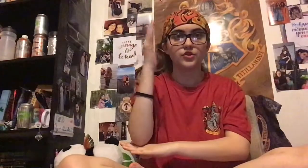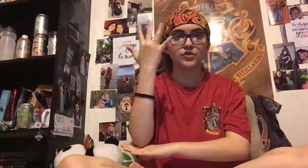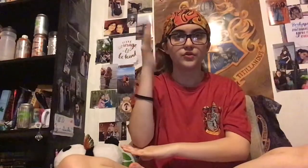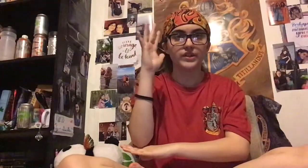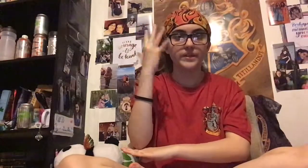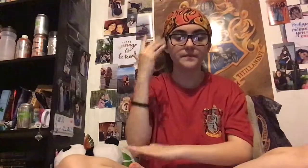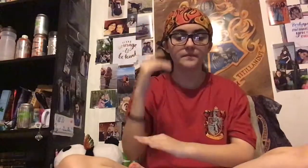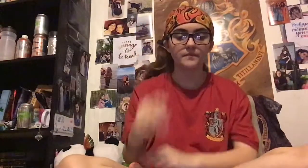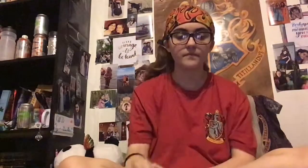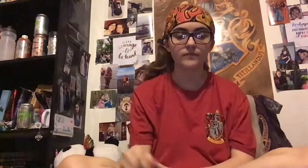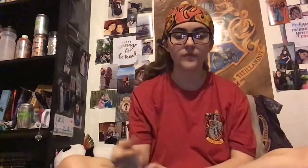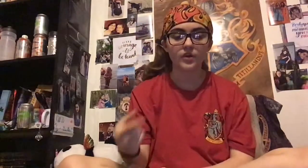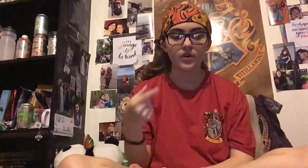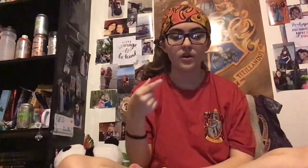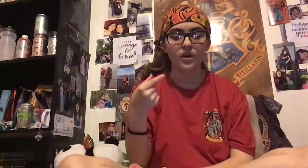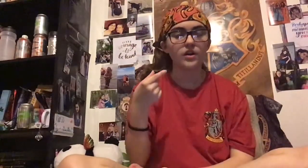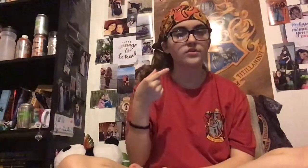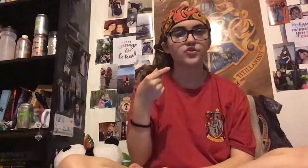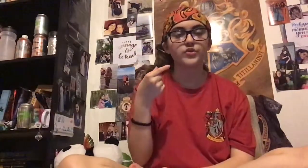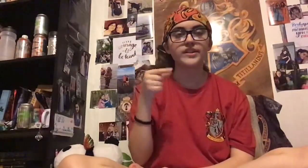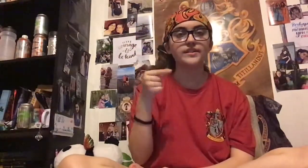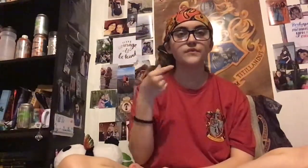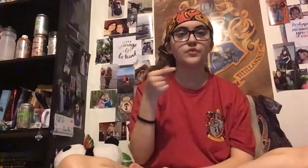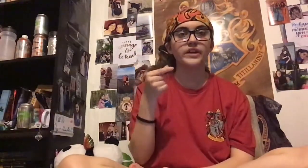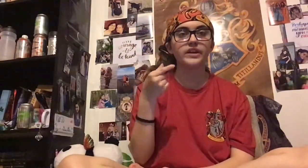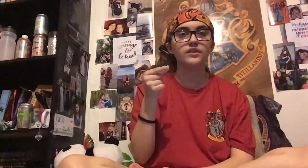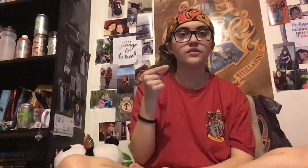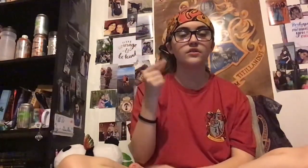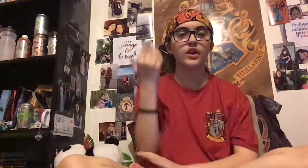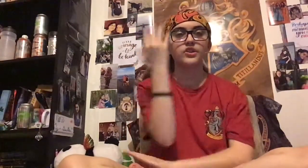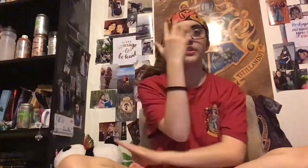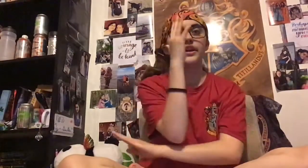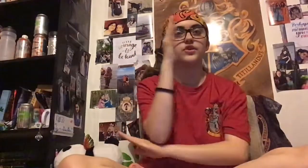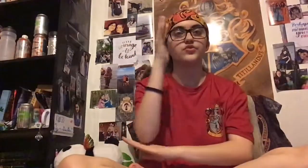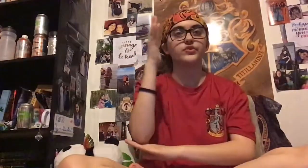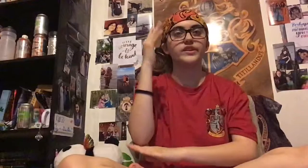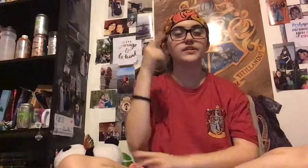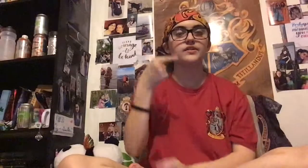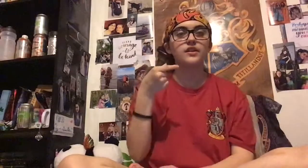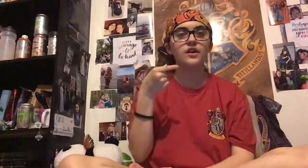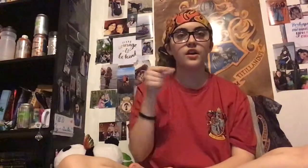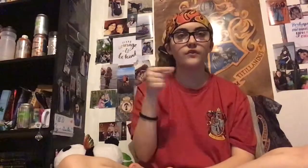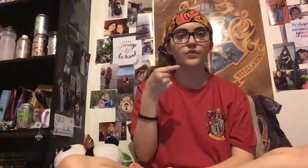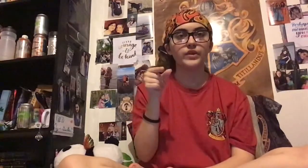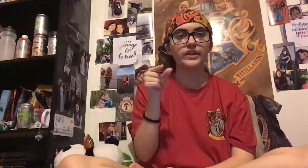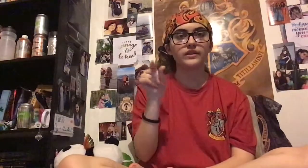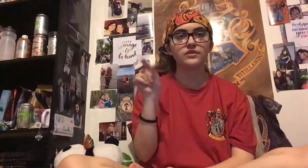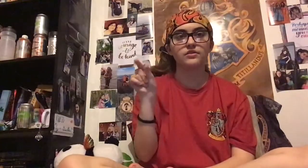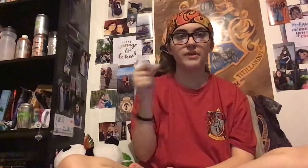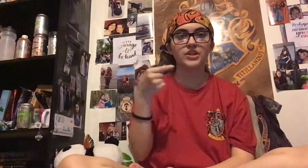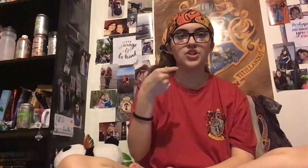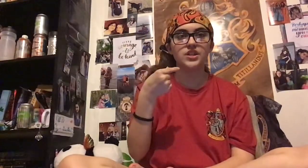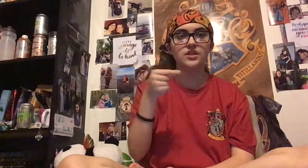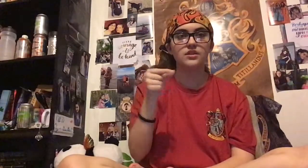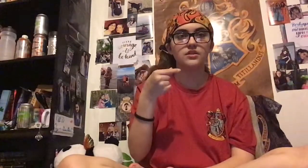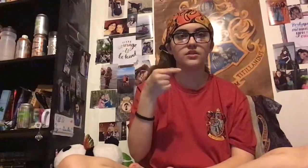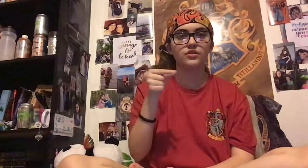Tree Trees of green actually. Yeah trees of green So make a G